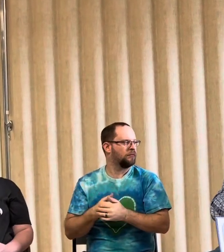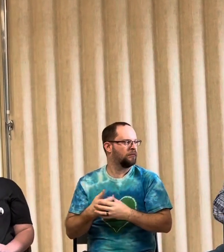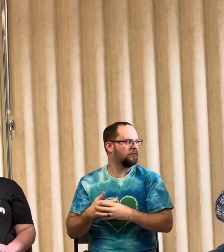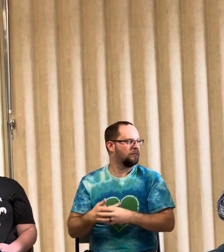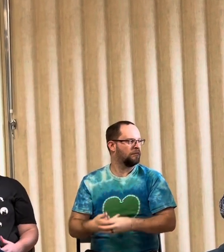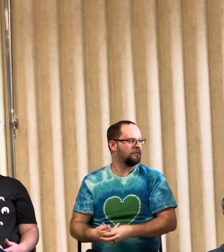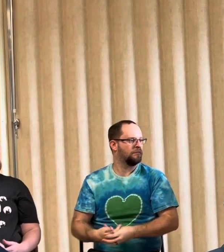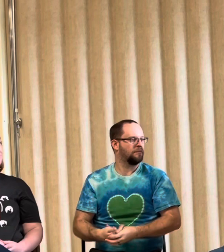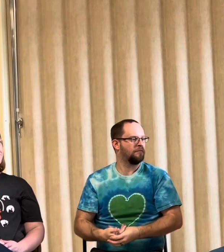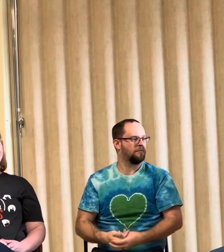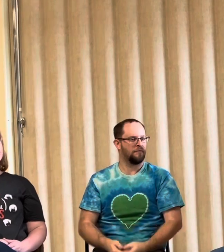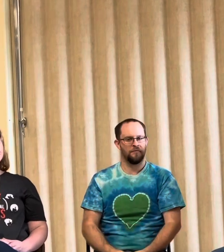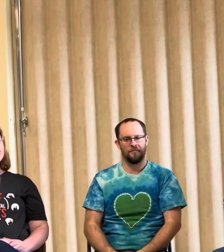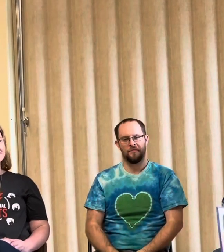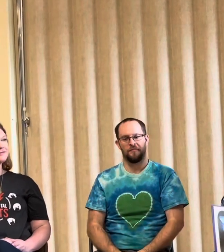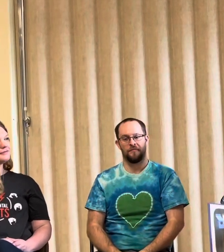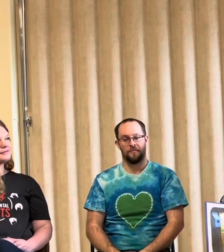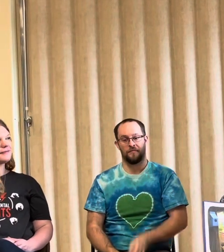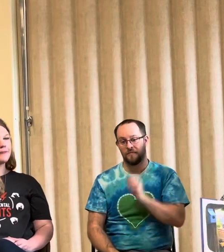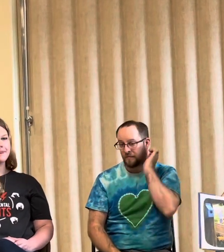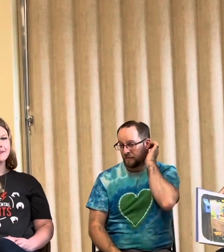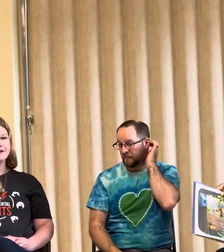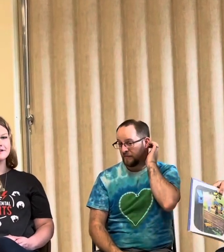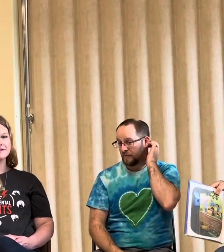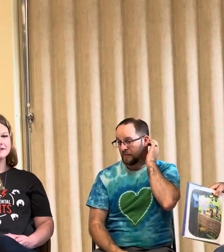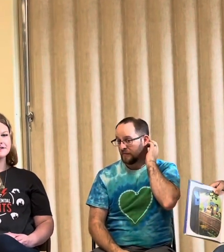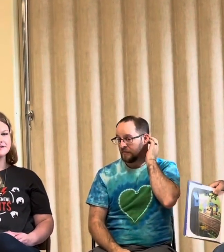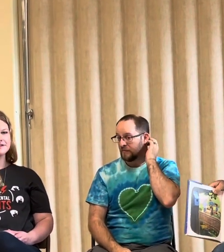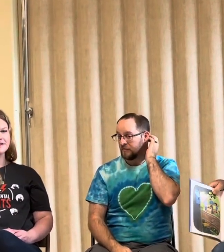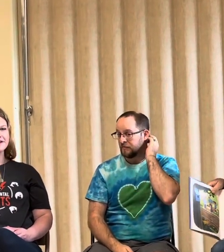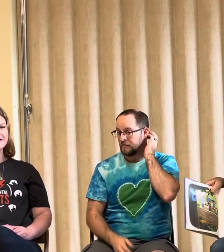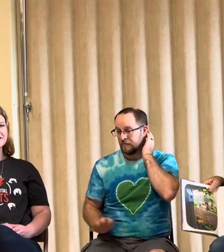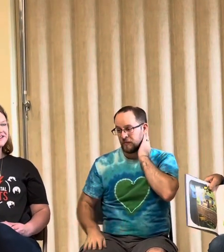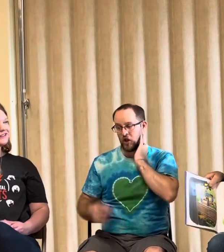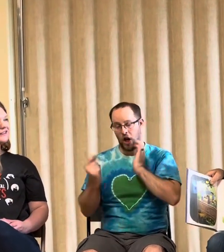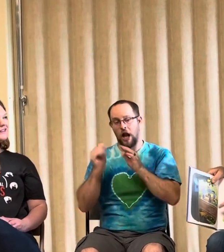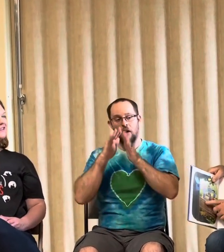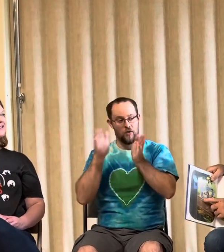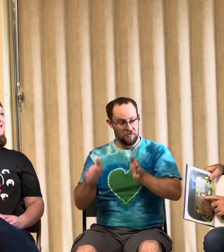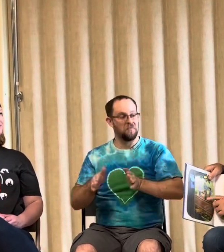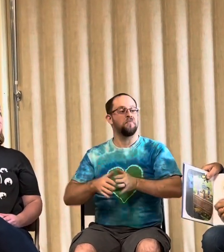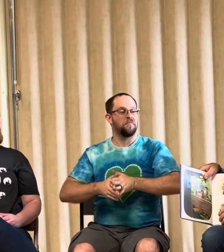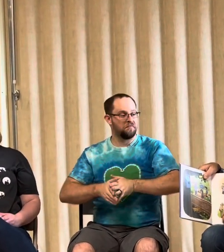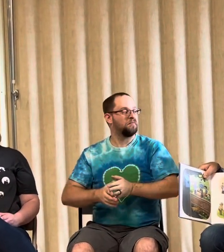in her backyard that might need anything fixed up? AUDIENCE: The dog house. GRAMPS: The dog house! Yes, not